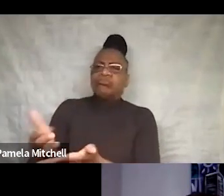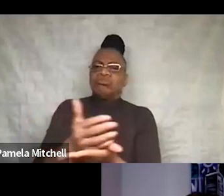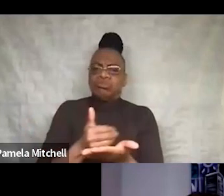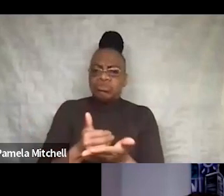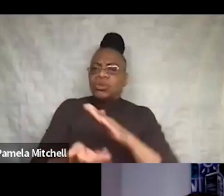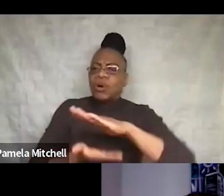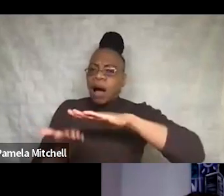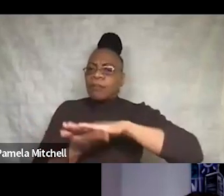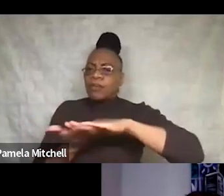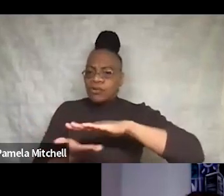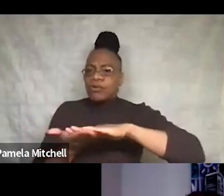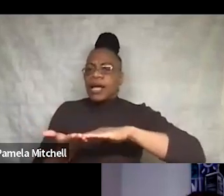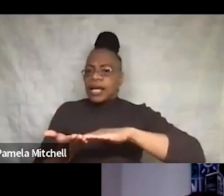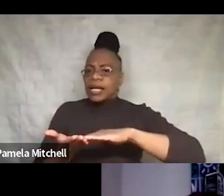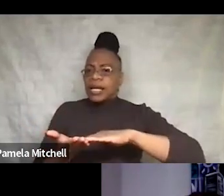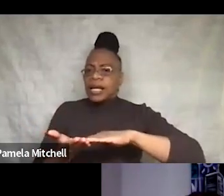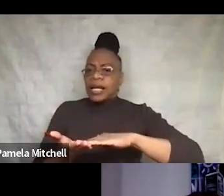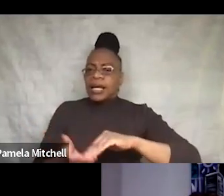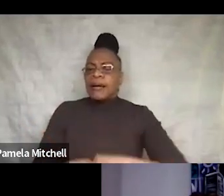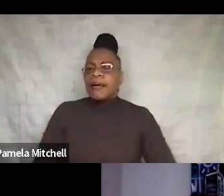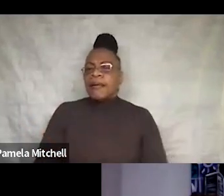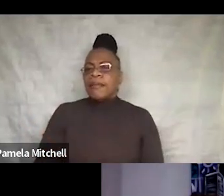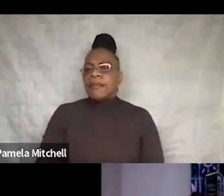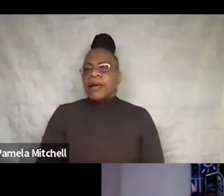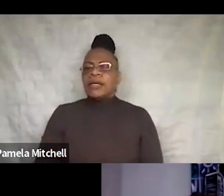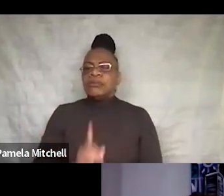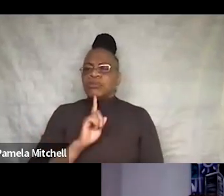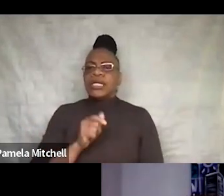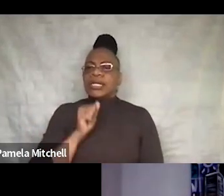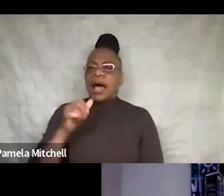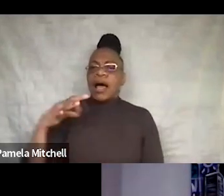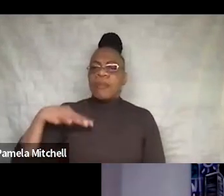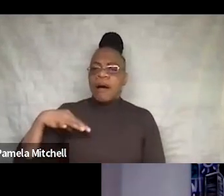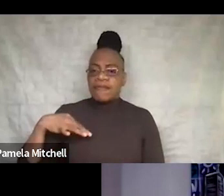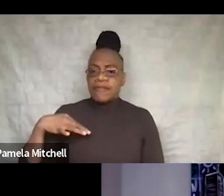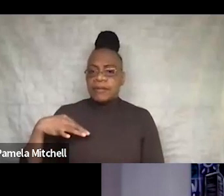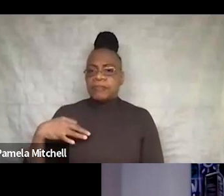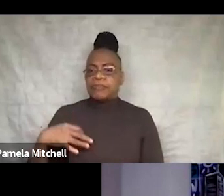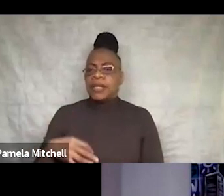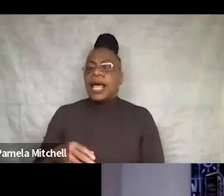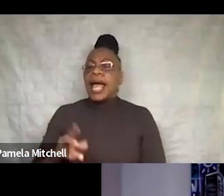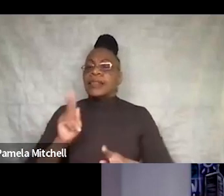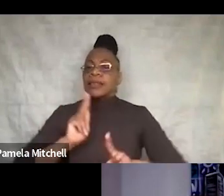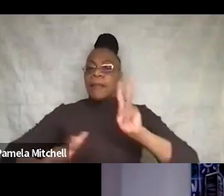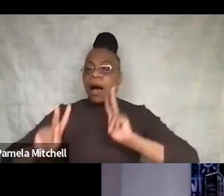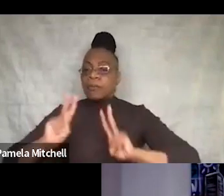and so, it was completely philanthropic, you know, and this population we're serving is typically population